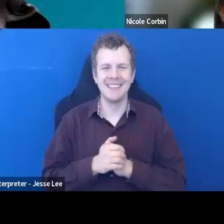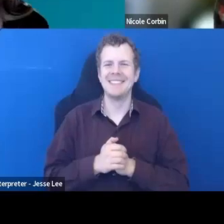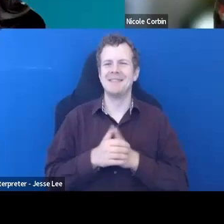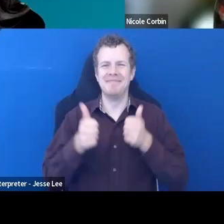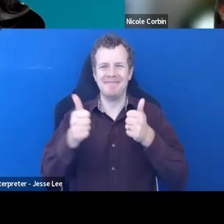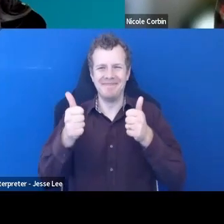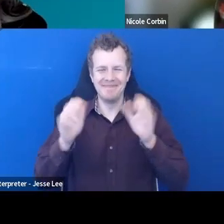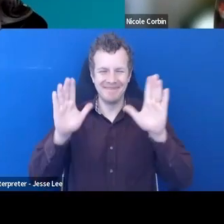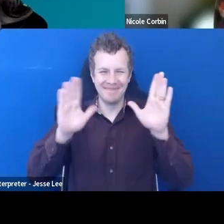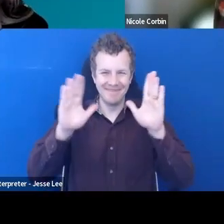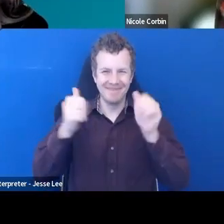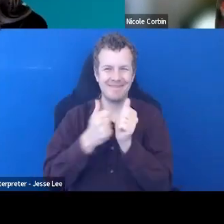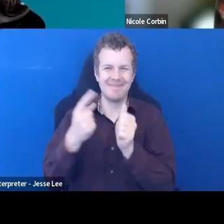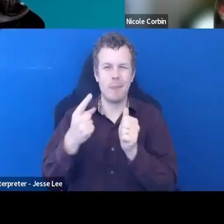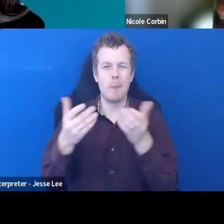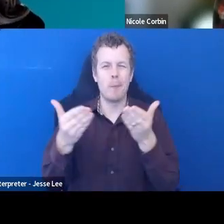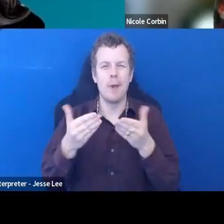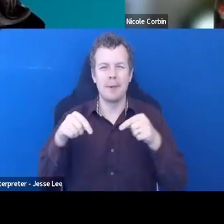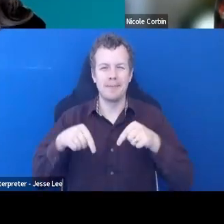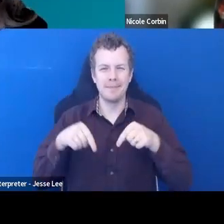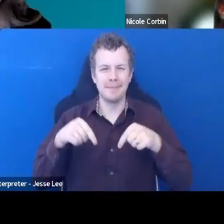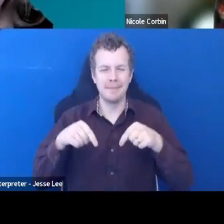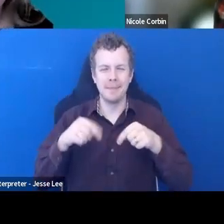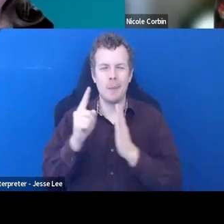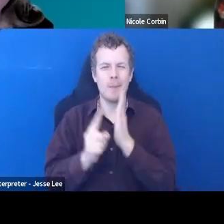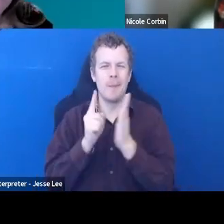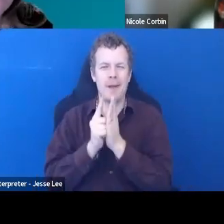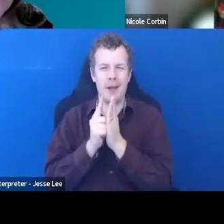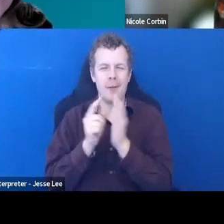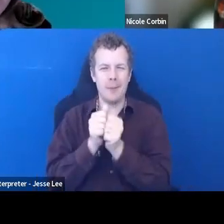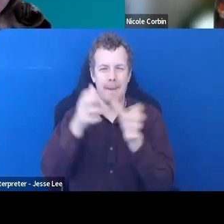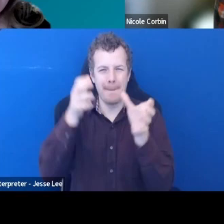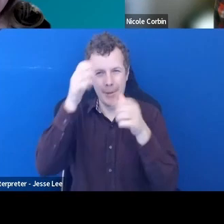Jennifer Craig: Welcome everyone to Hour With the Expert. My name is Jennifer Craig.